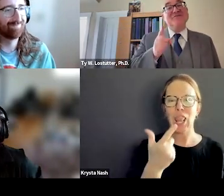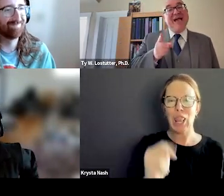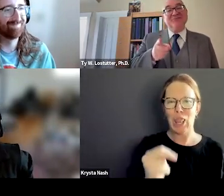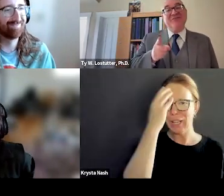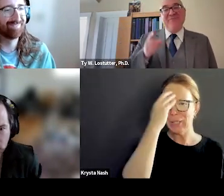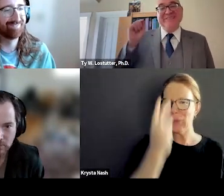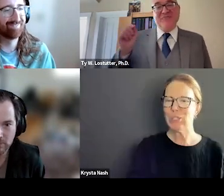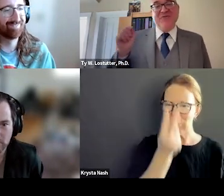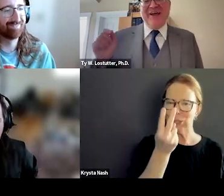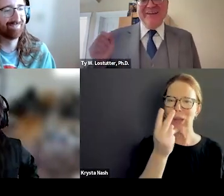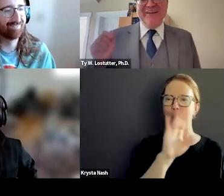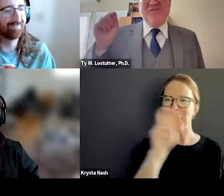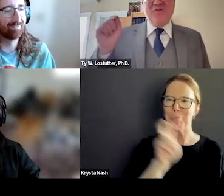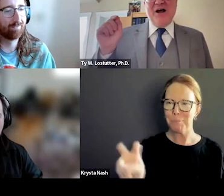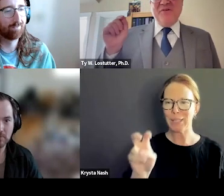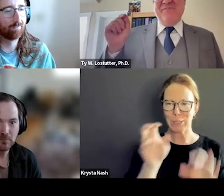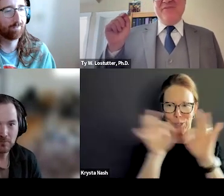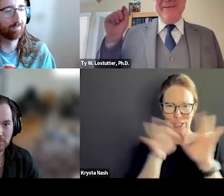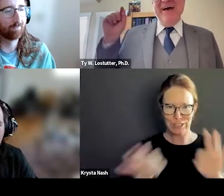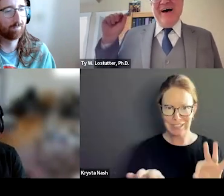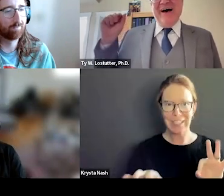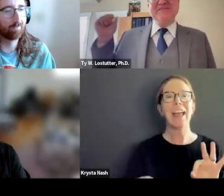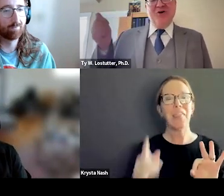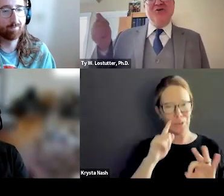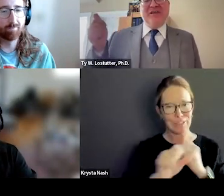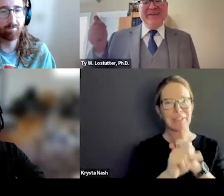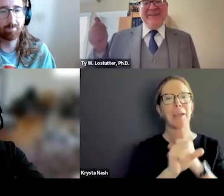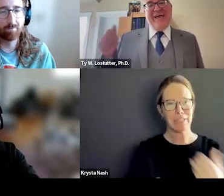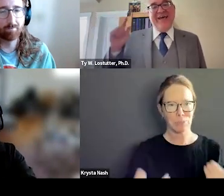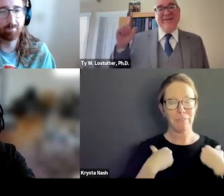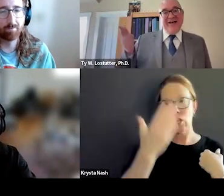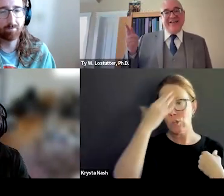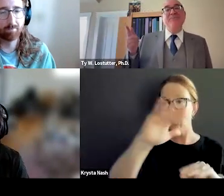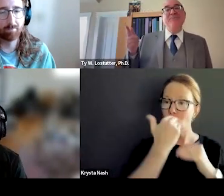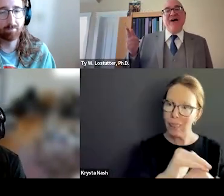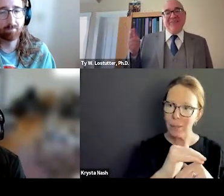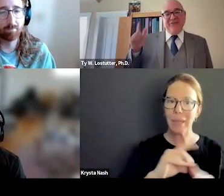Those are the actual campaigns that we have run for. Problem gambling, is know your alignment and, keep it fun.